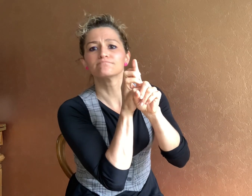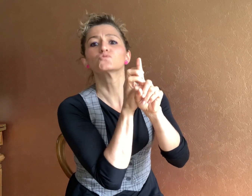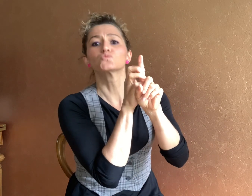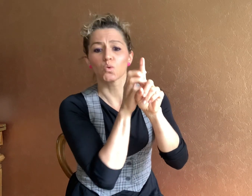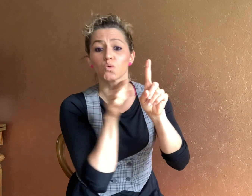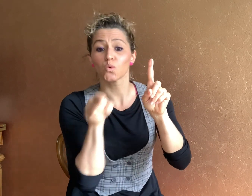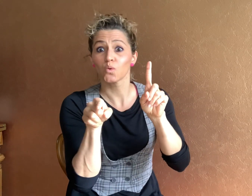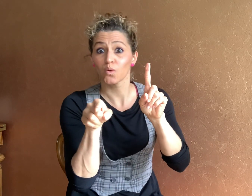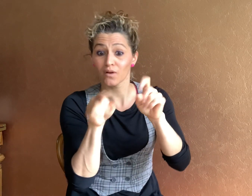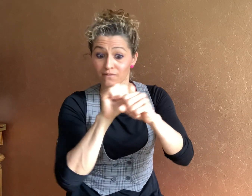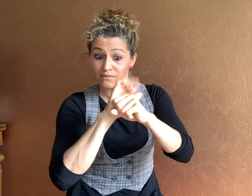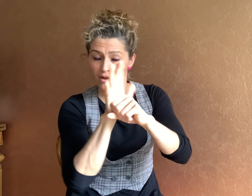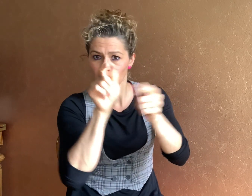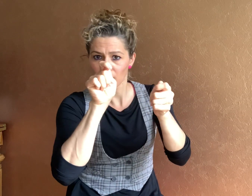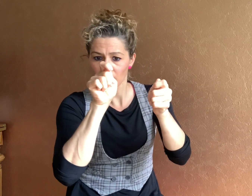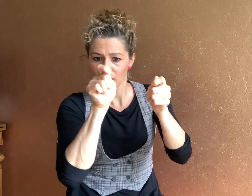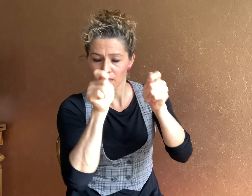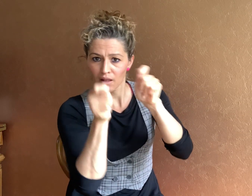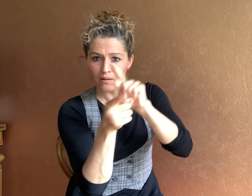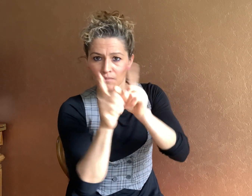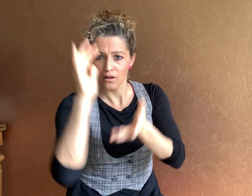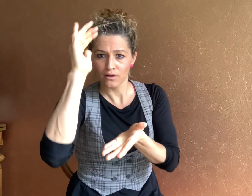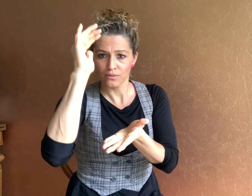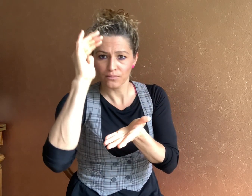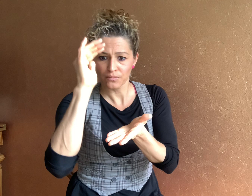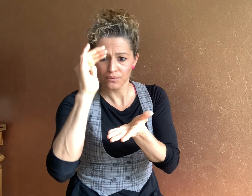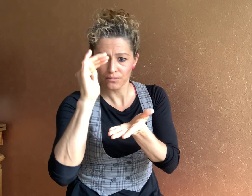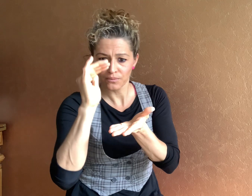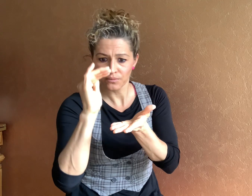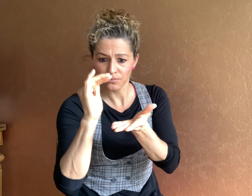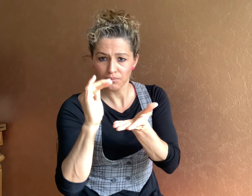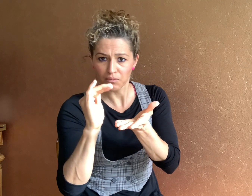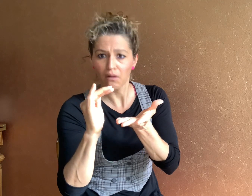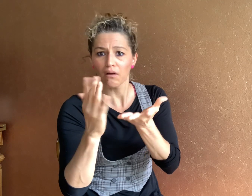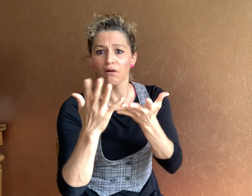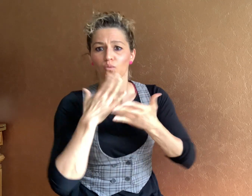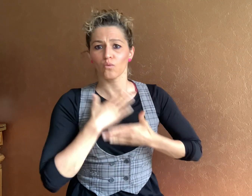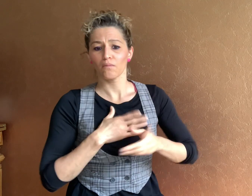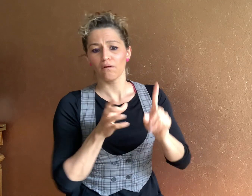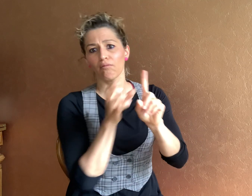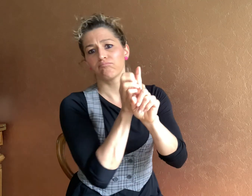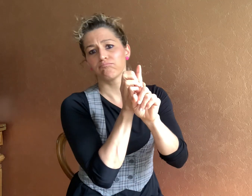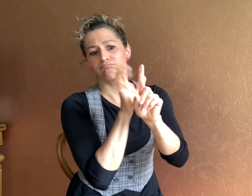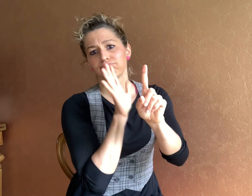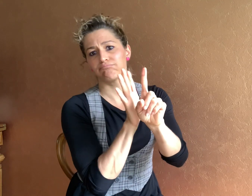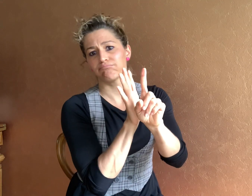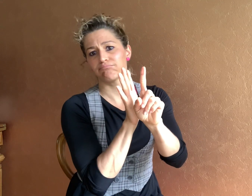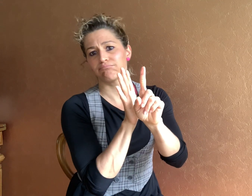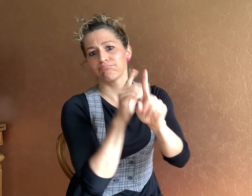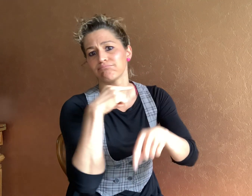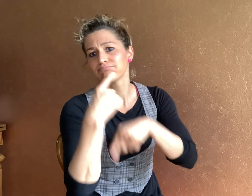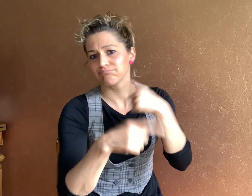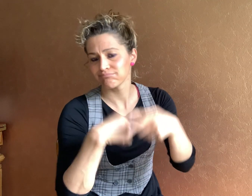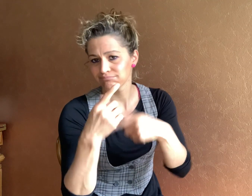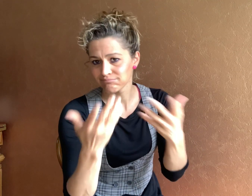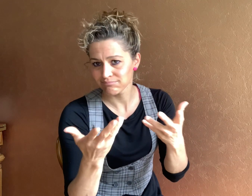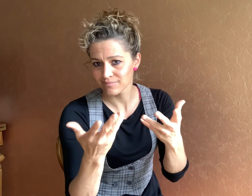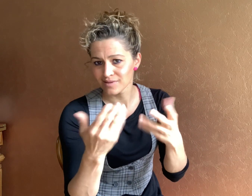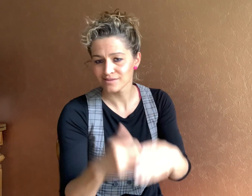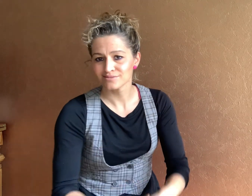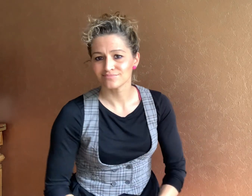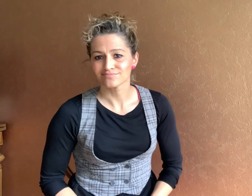to become less severe to live with humans.